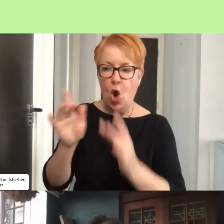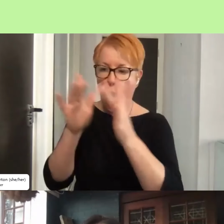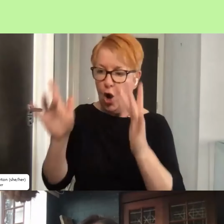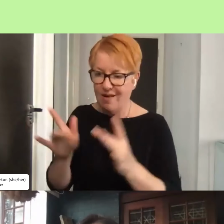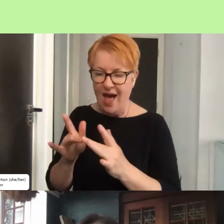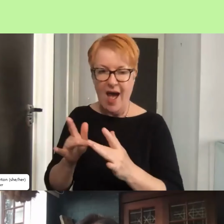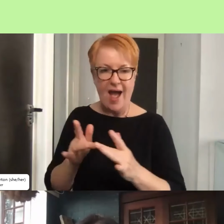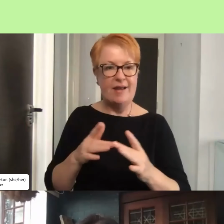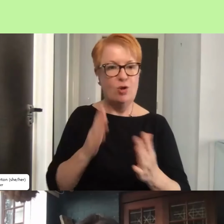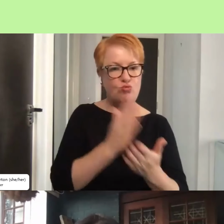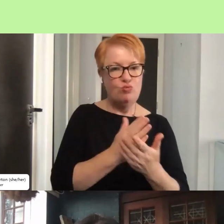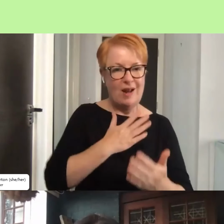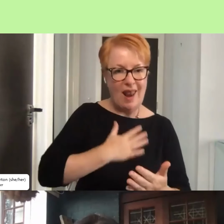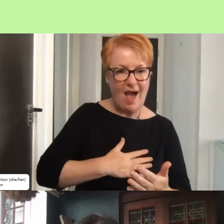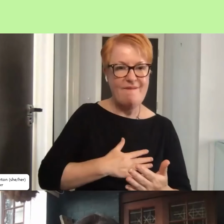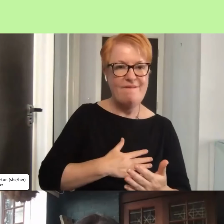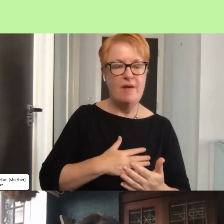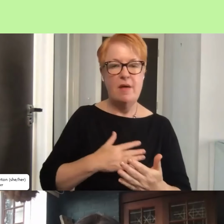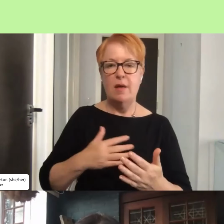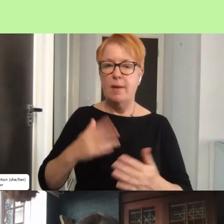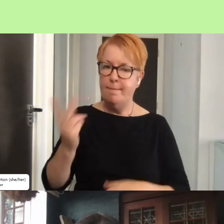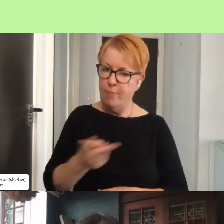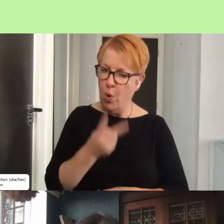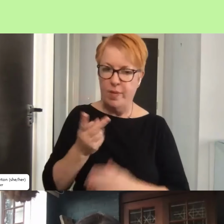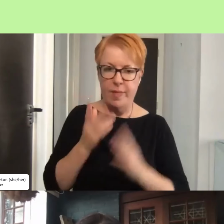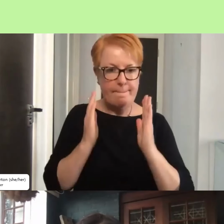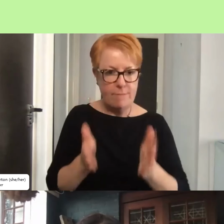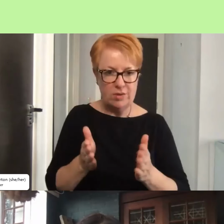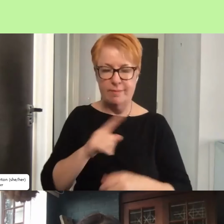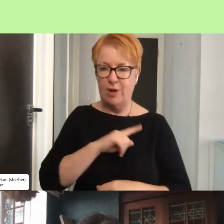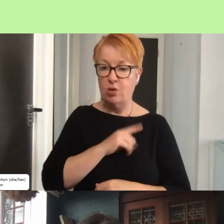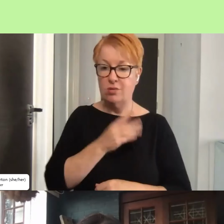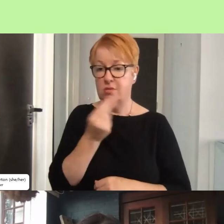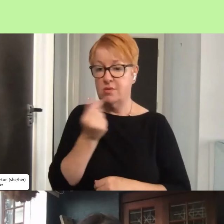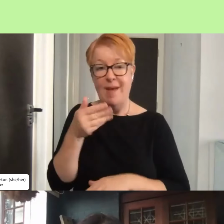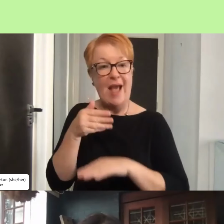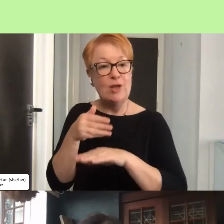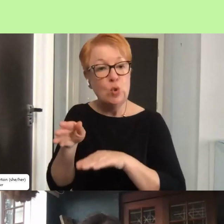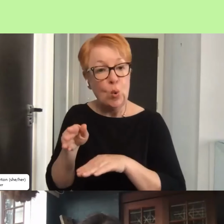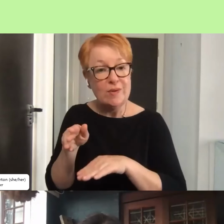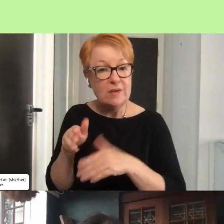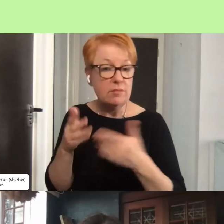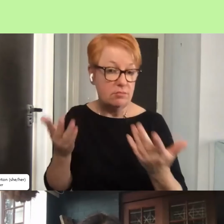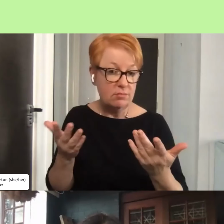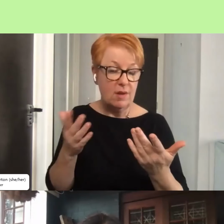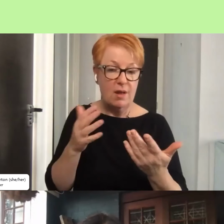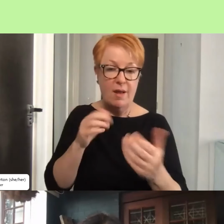you know, it's very important to see what kind of audiences could be reached, and they